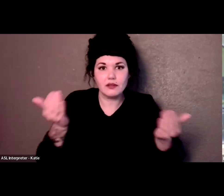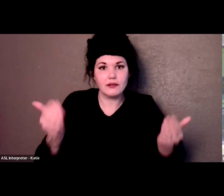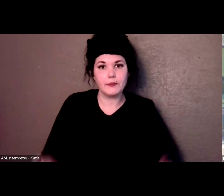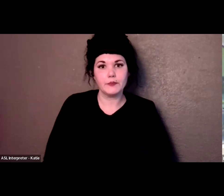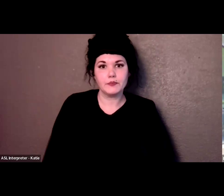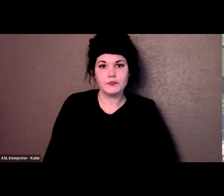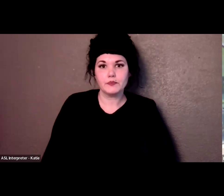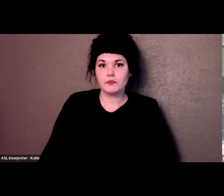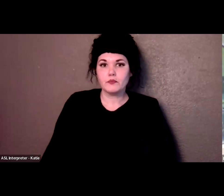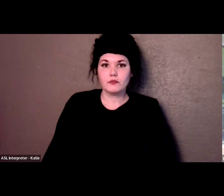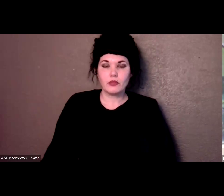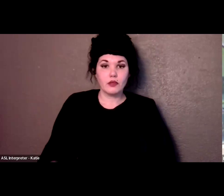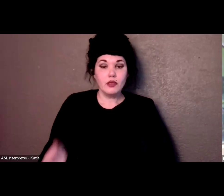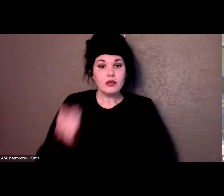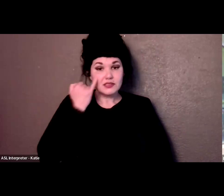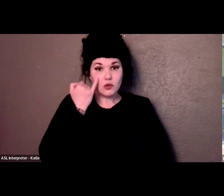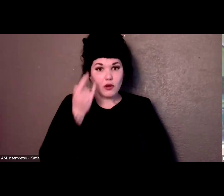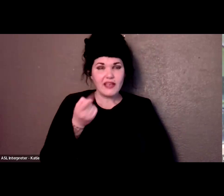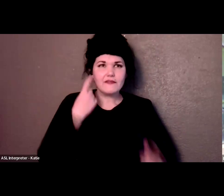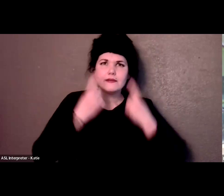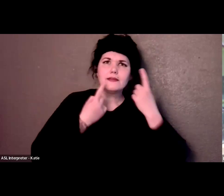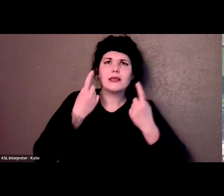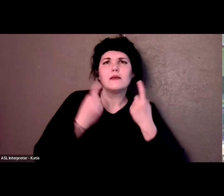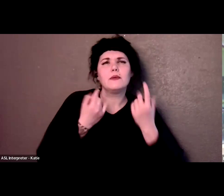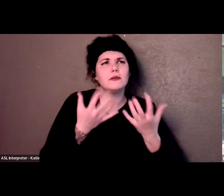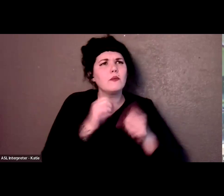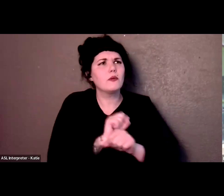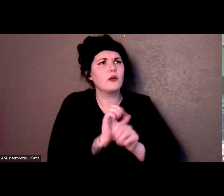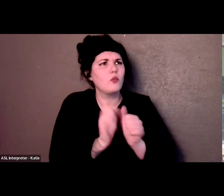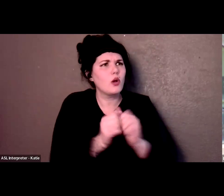about working with people, you're thinking about doing research, that you allow space for folks